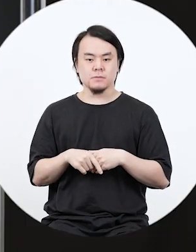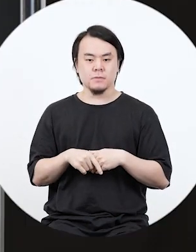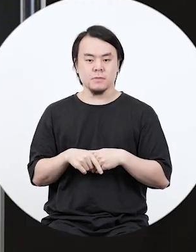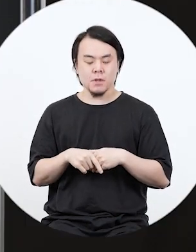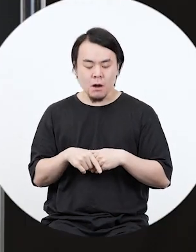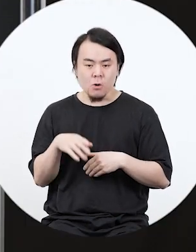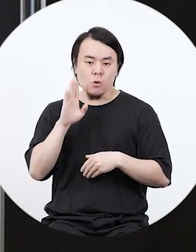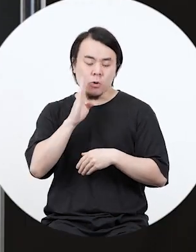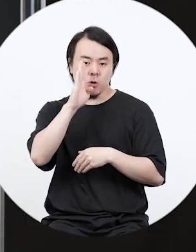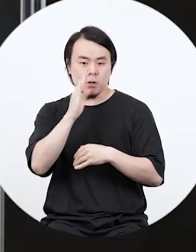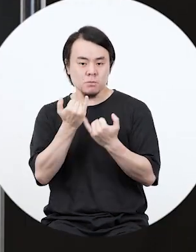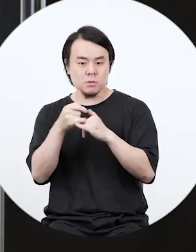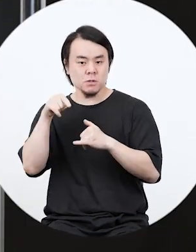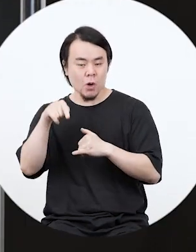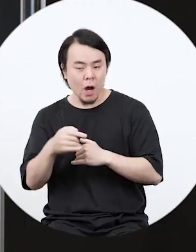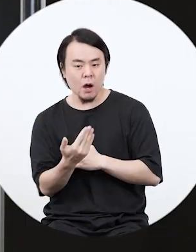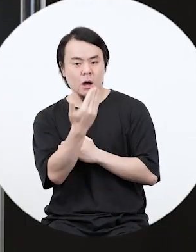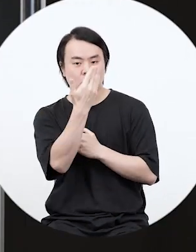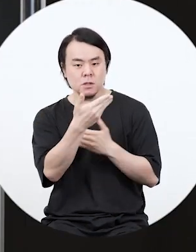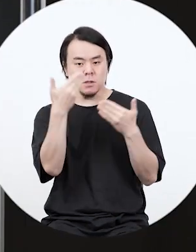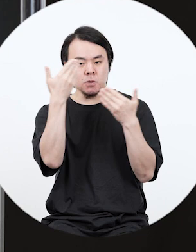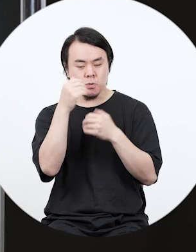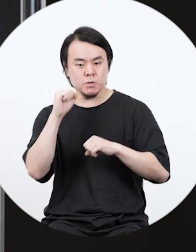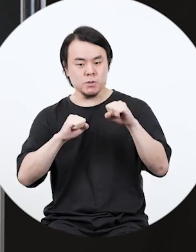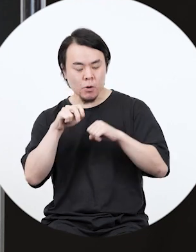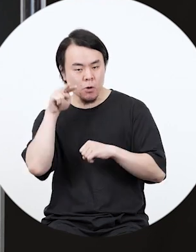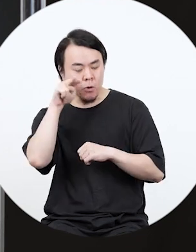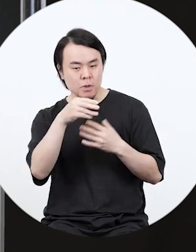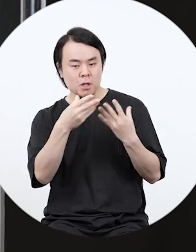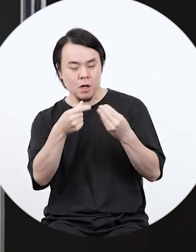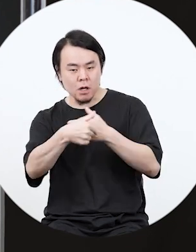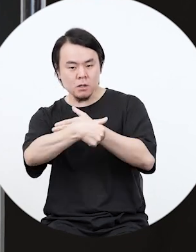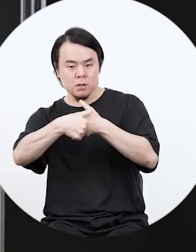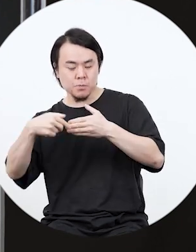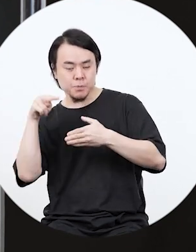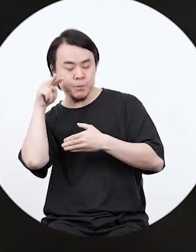Deaf and hard-of-hearing people can see the voice recognized text while observing the partner’s body language.